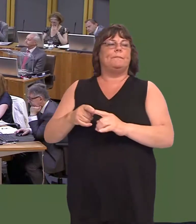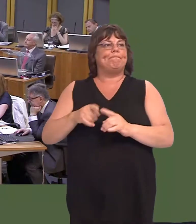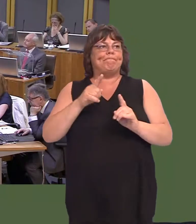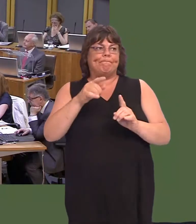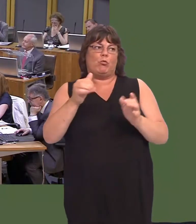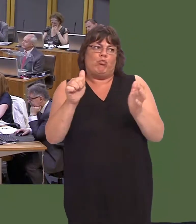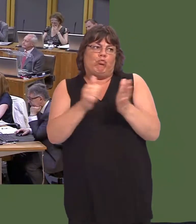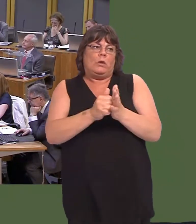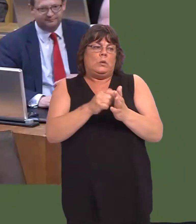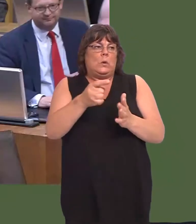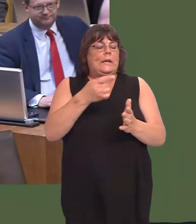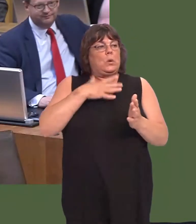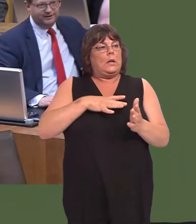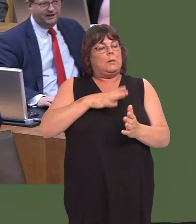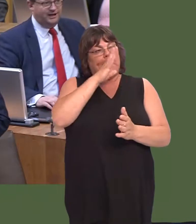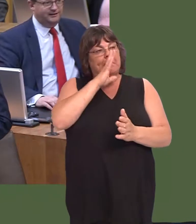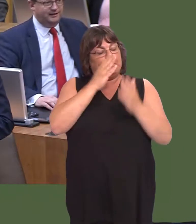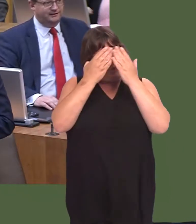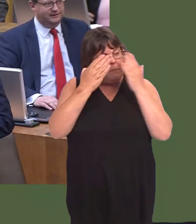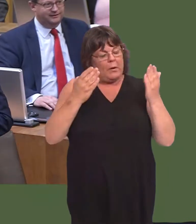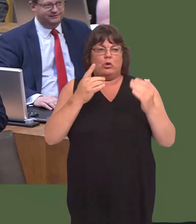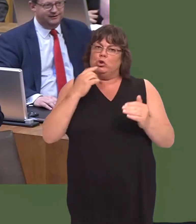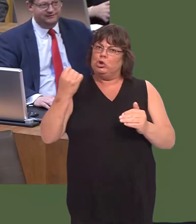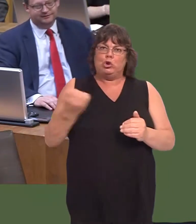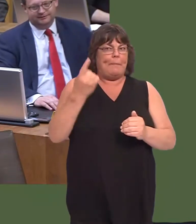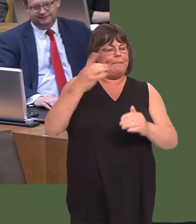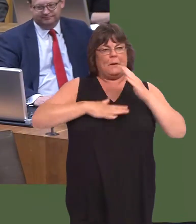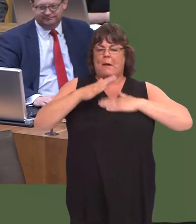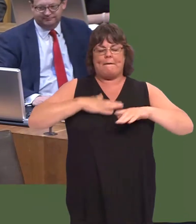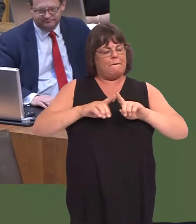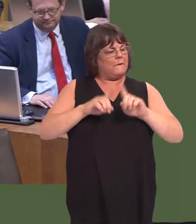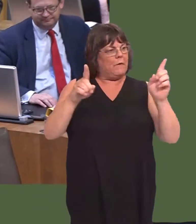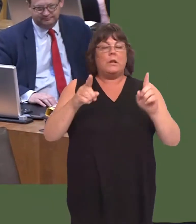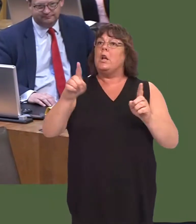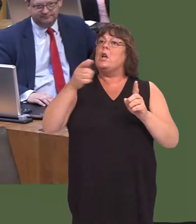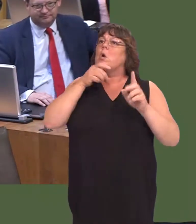Itís a shame he didnít follow his own advice, I have to say. He quotes from a national newspaper.